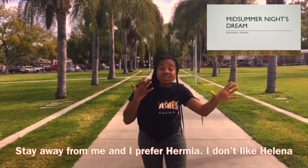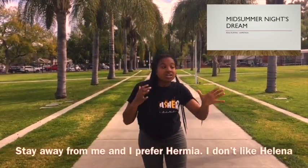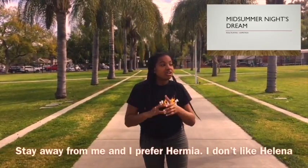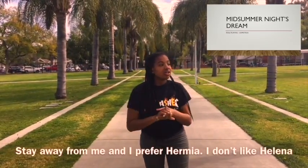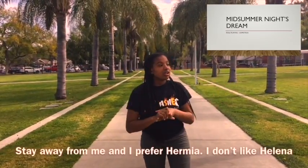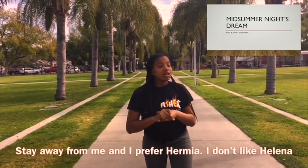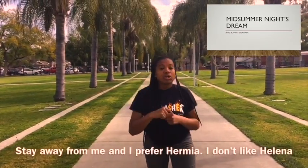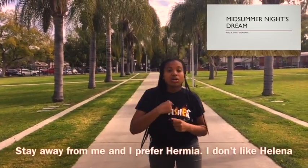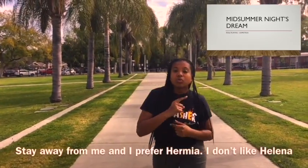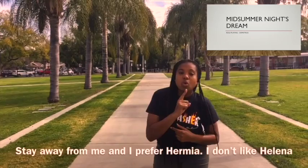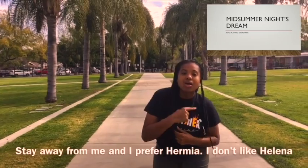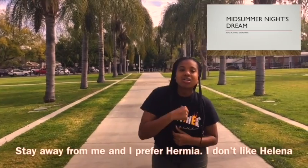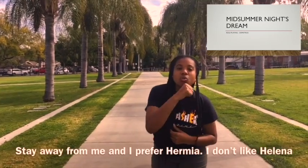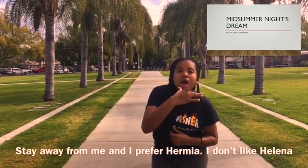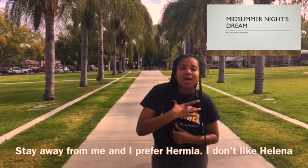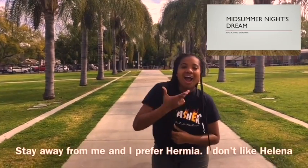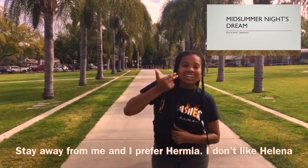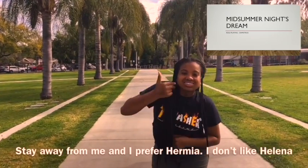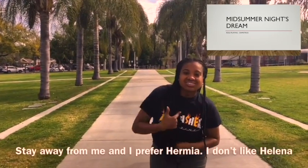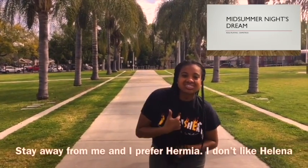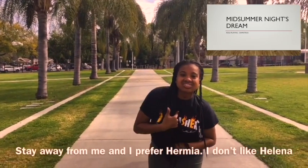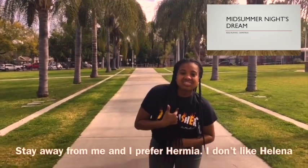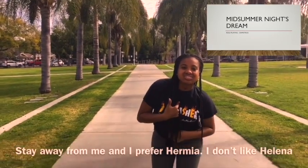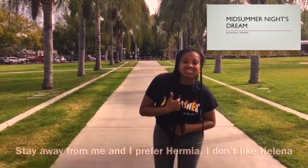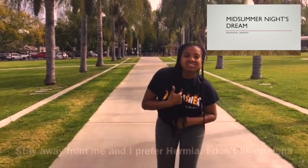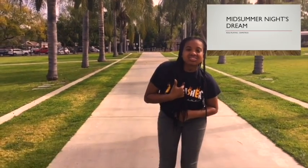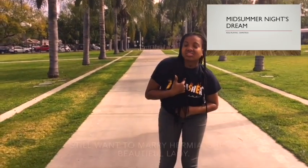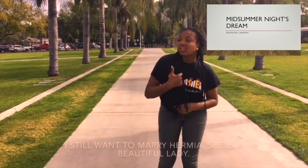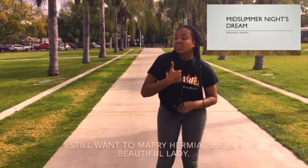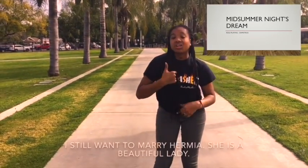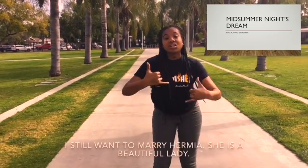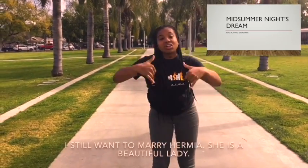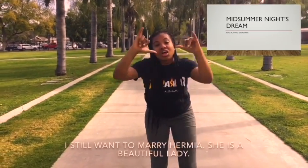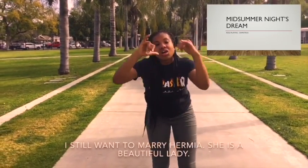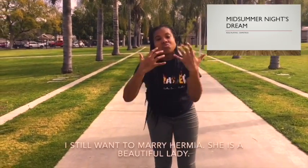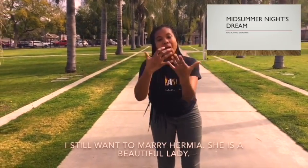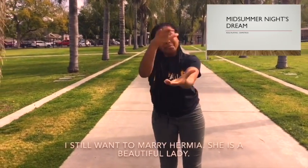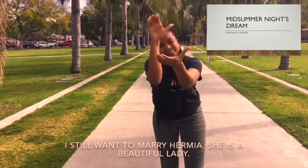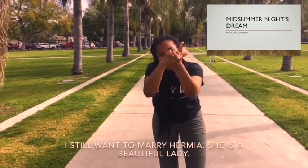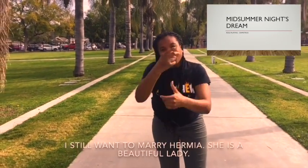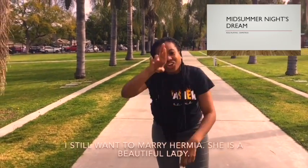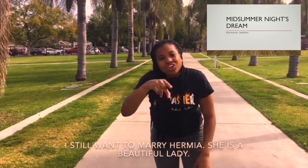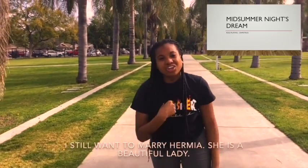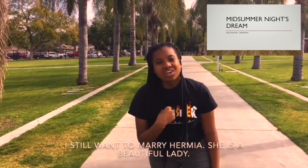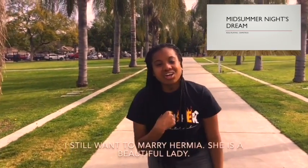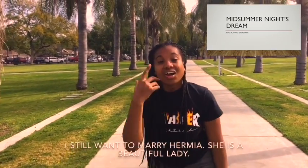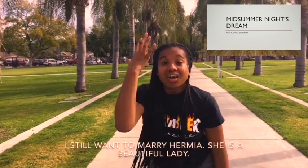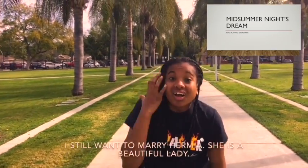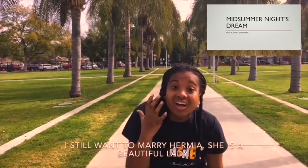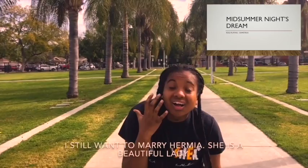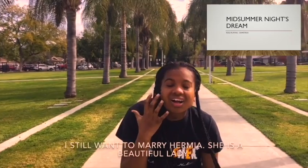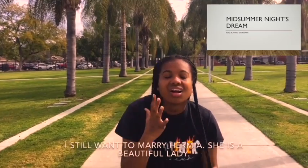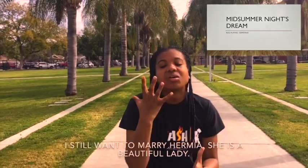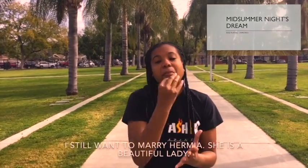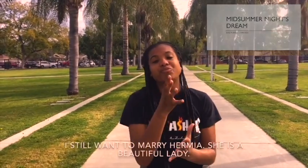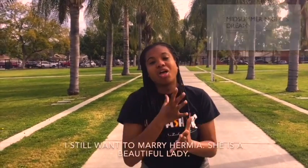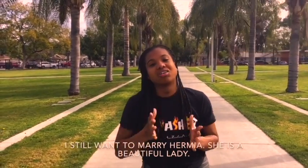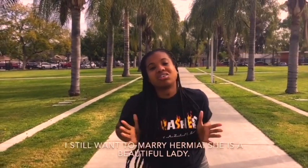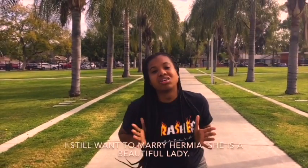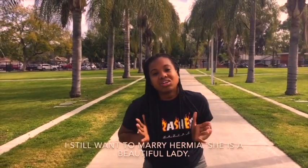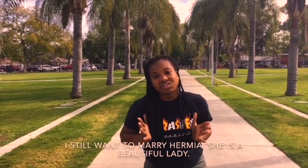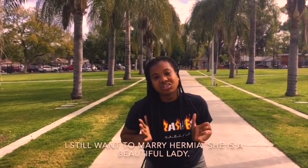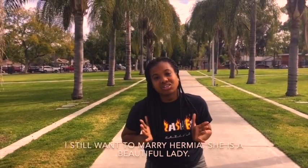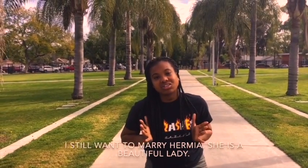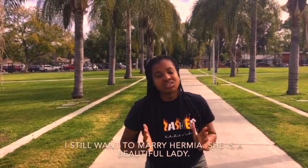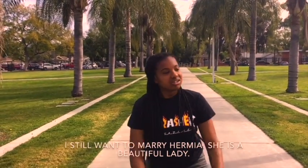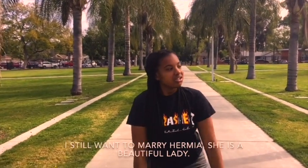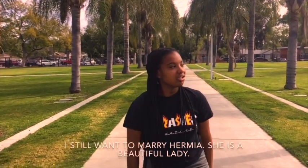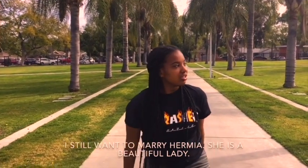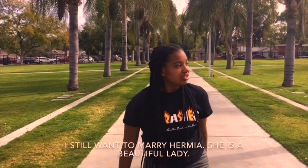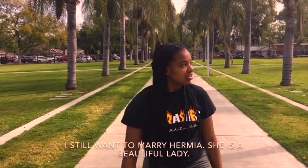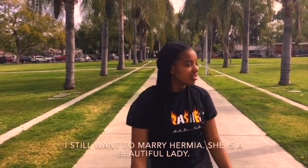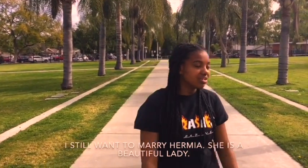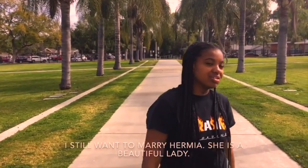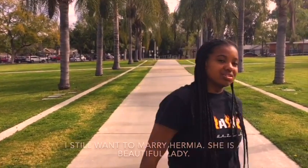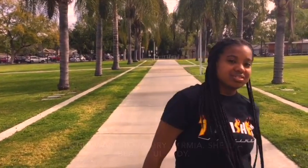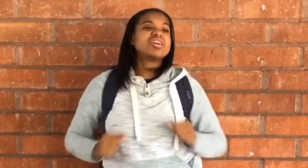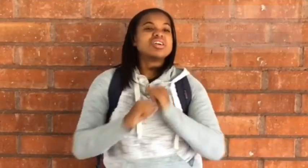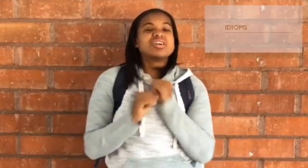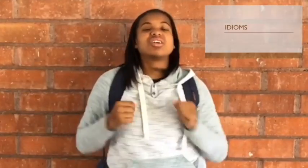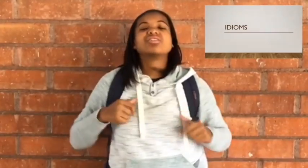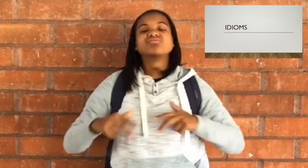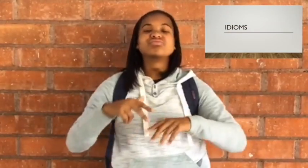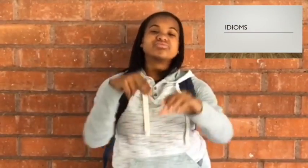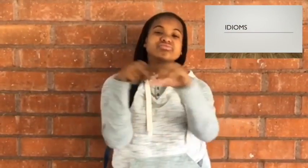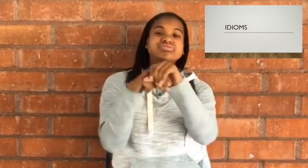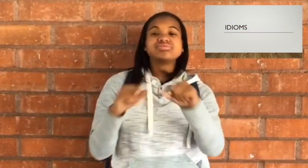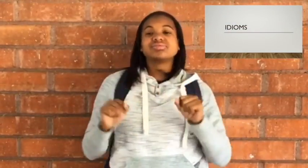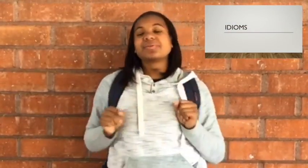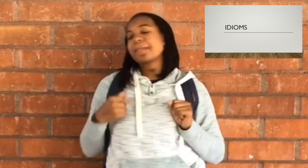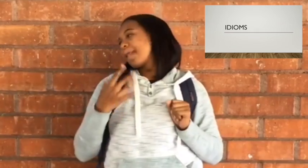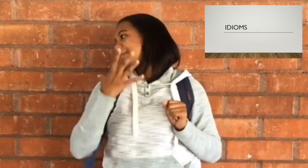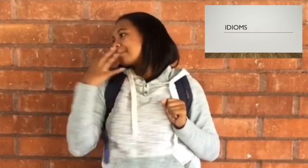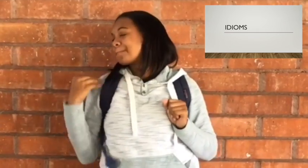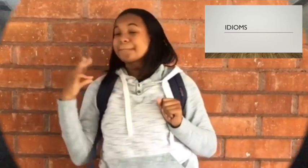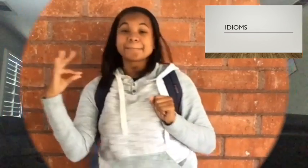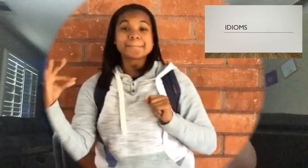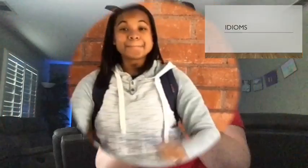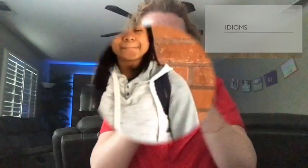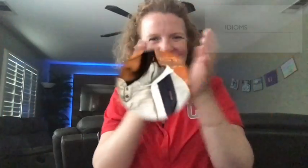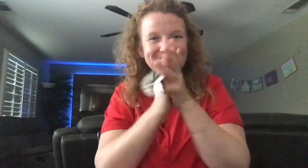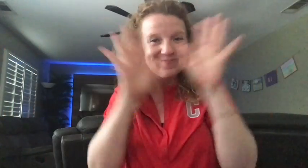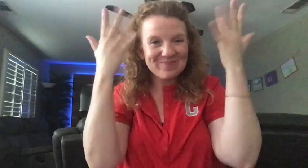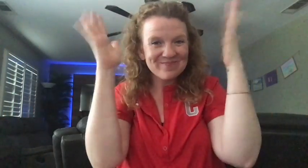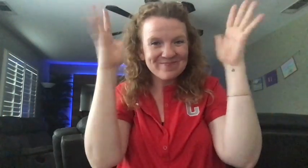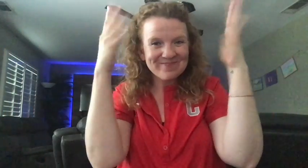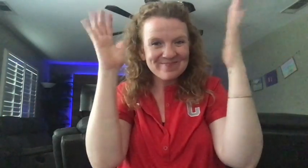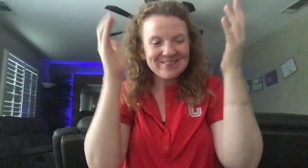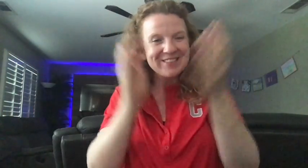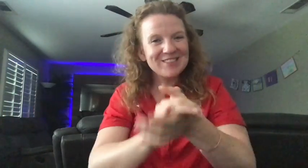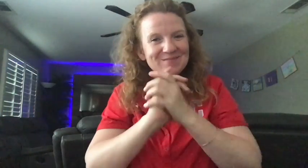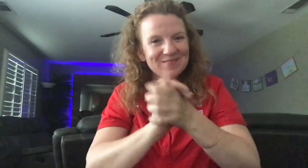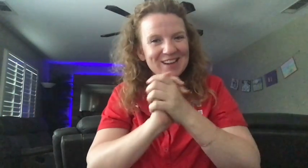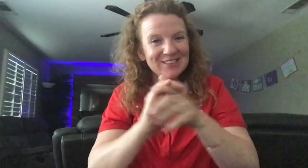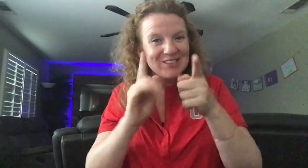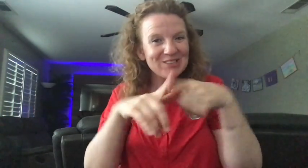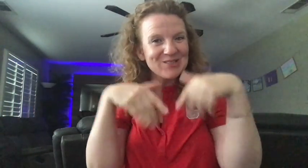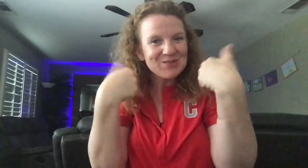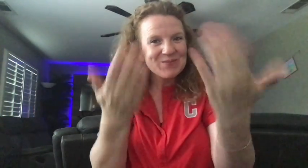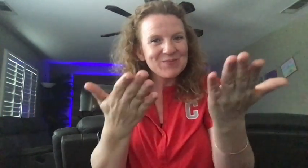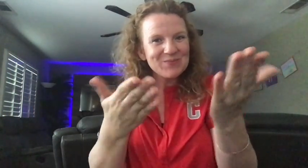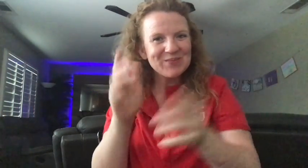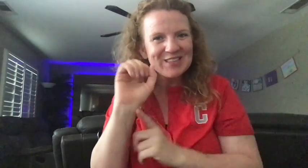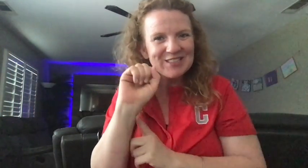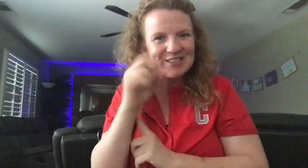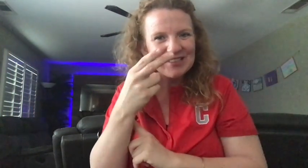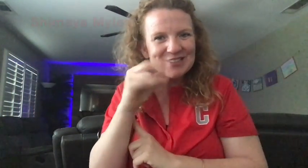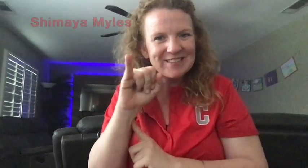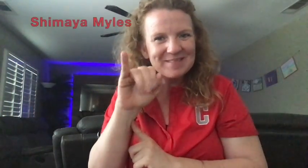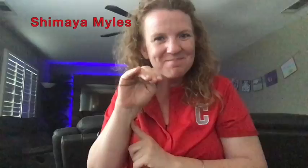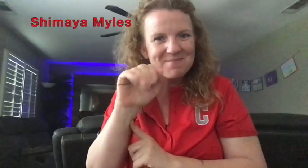Congratulations. Congratulations shamaya miles.